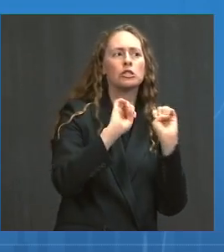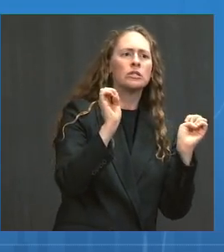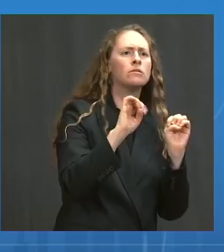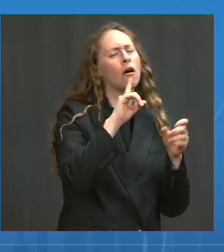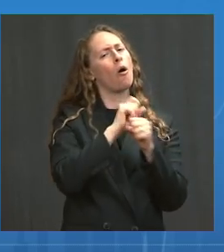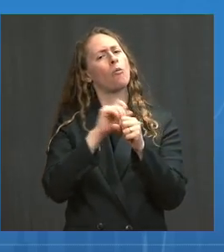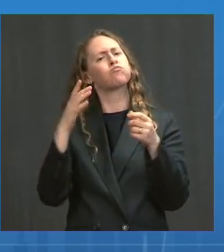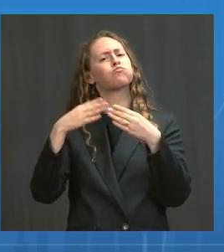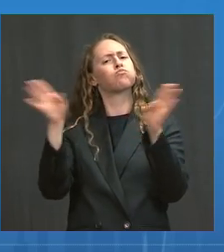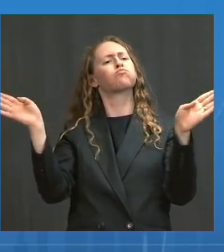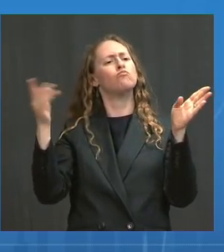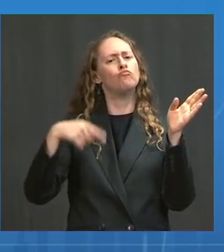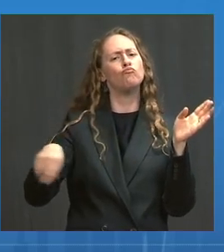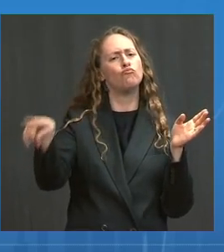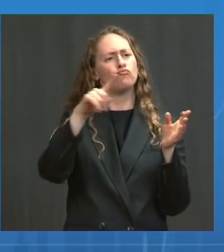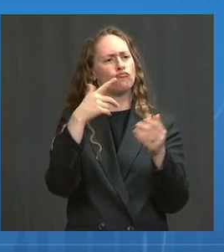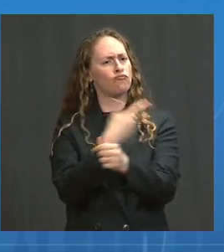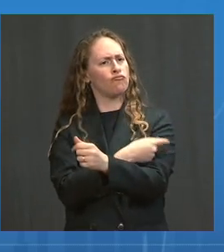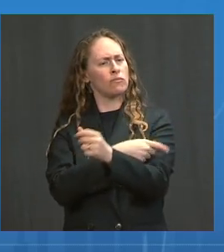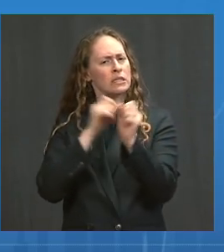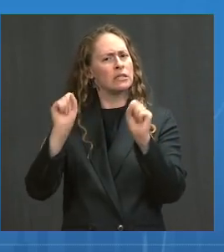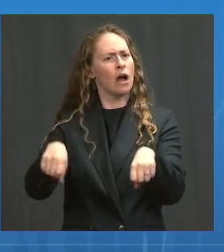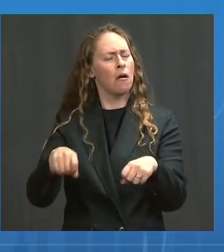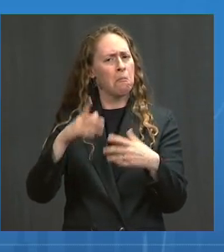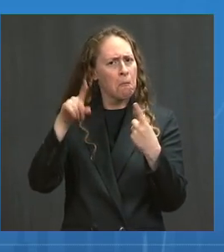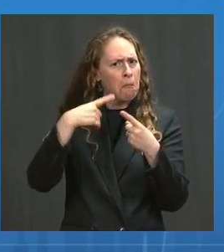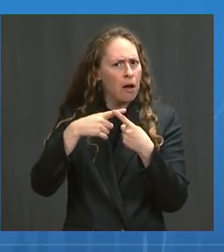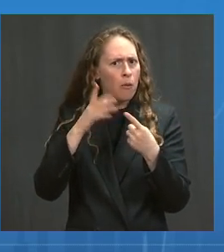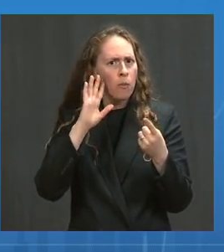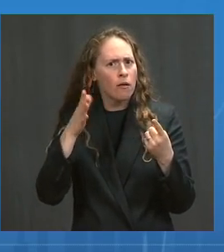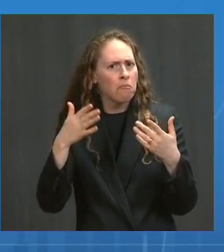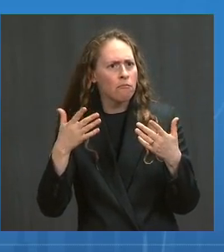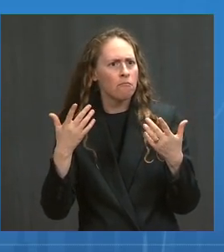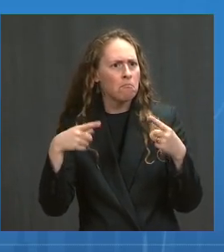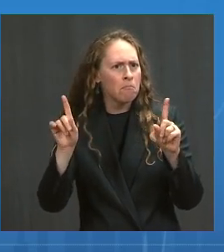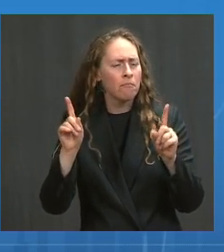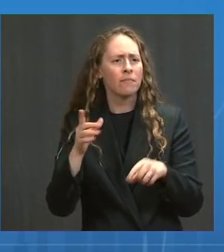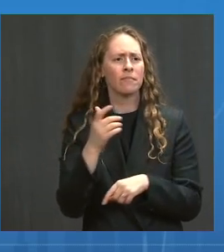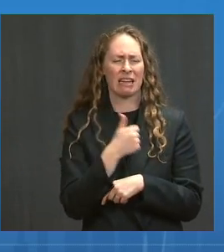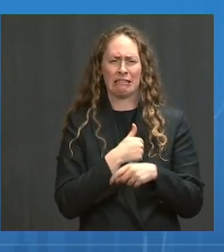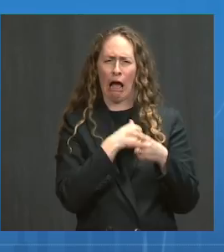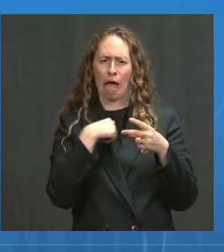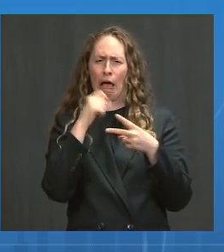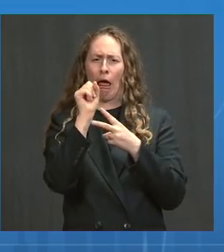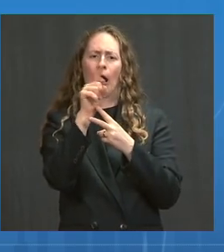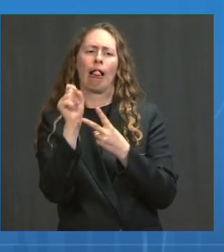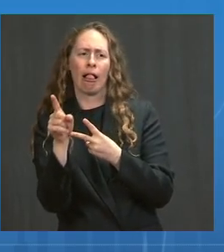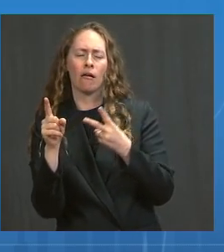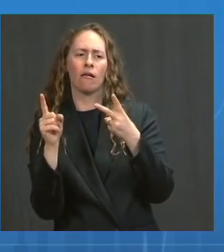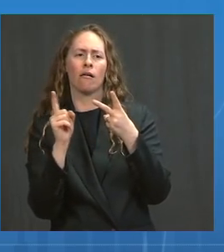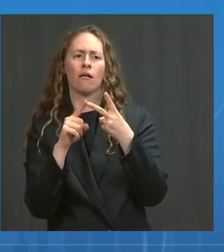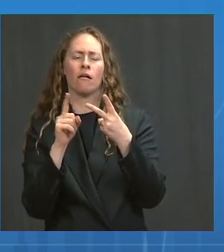When would -- might we see that from the FDA? And a quick second follow-up. I apologize. But, Dr. Walensky, are you concerned about,